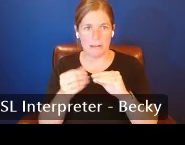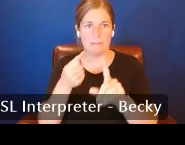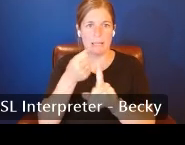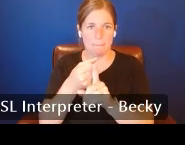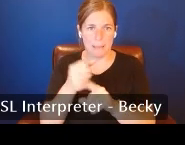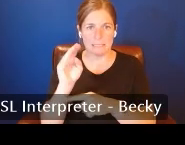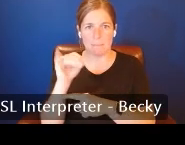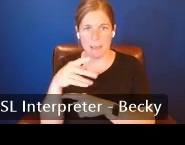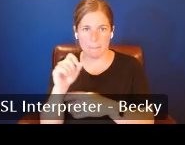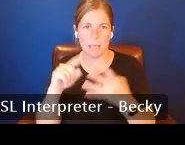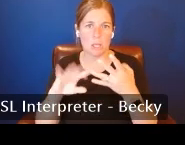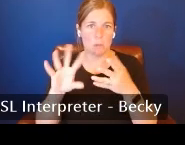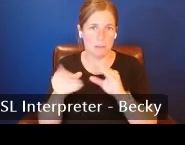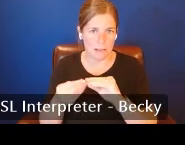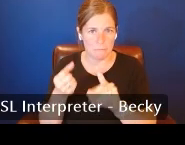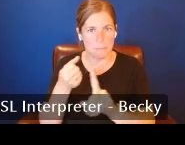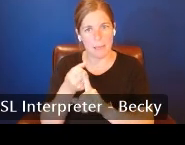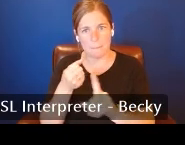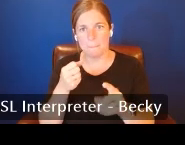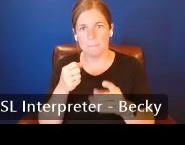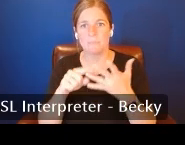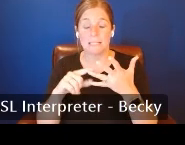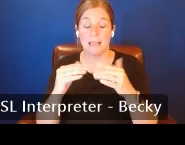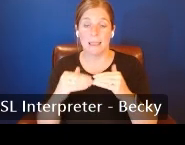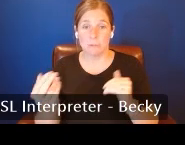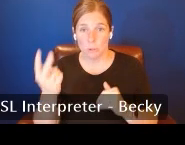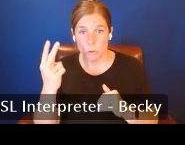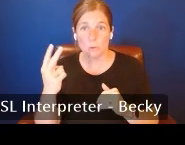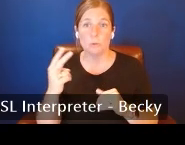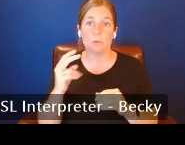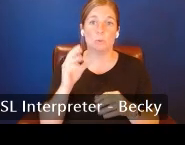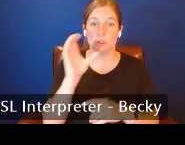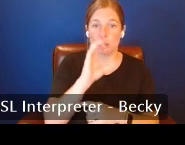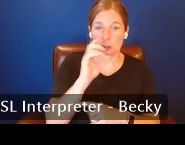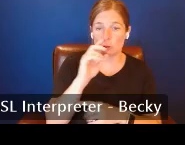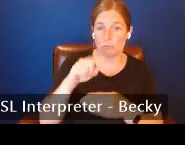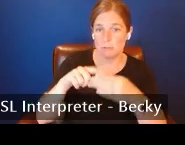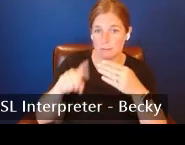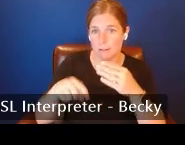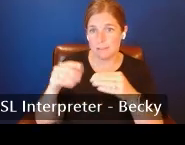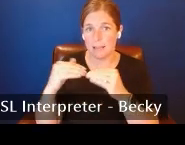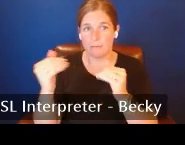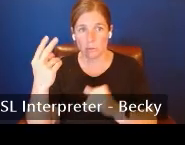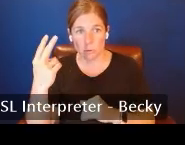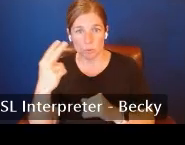Select a stressor map options, heading level 2. Search results, heading level 2. Census tract summary, heading level 3. OK.